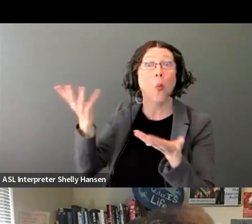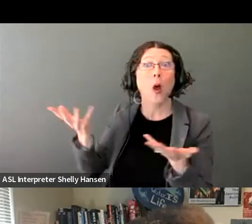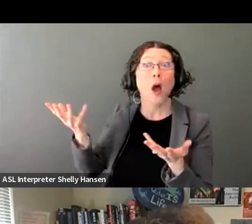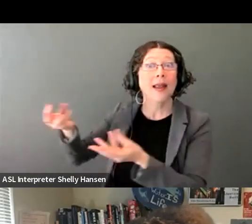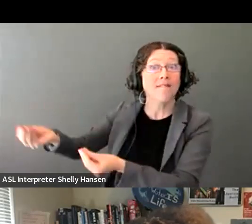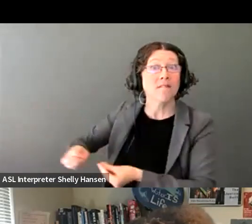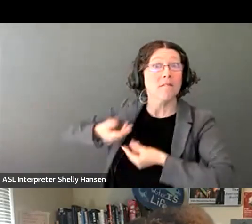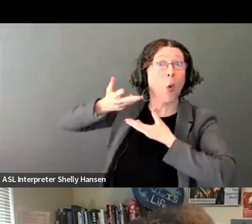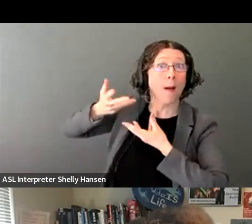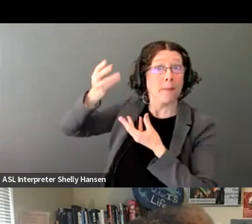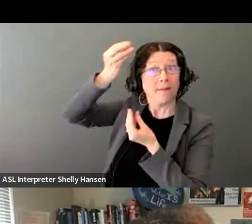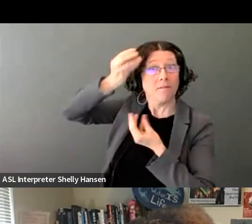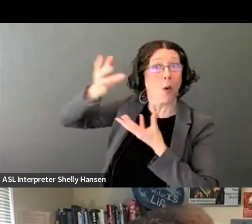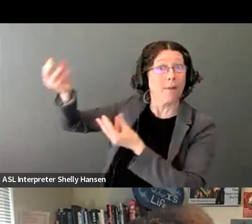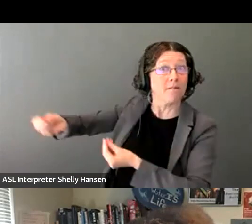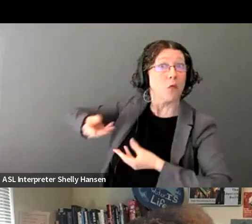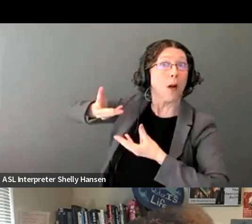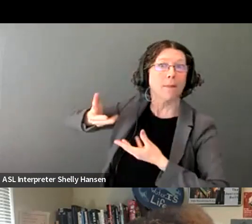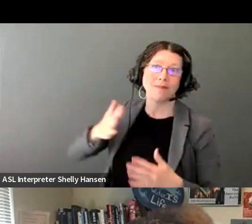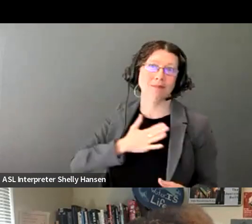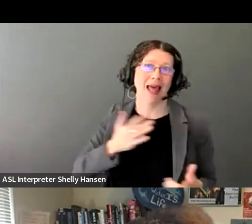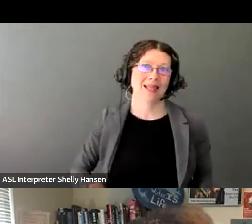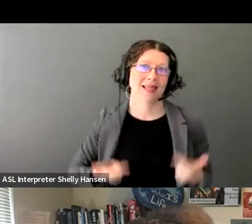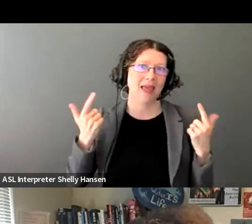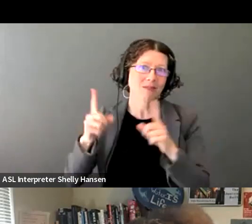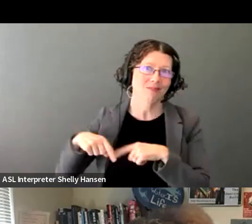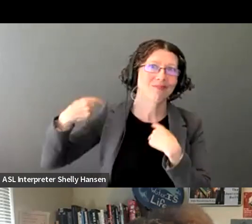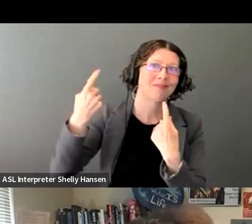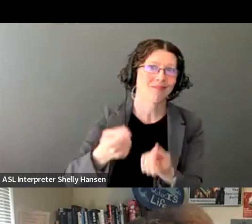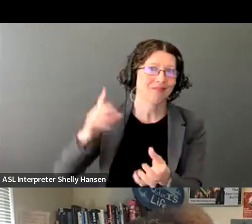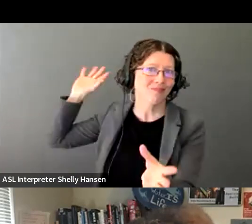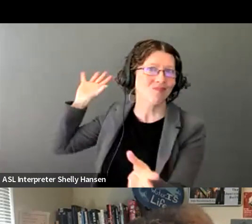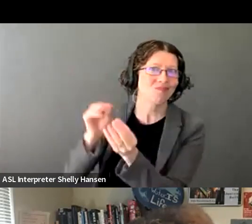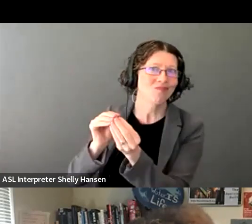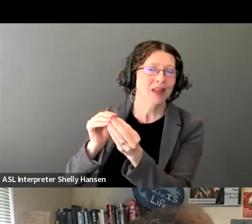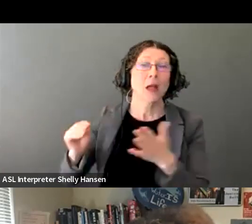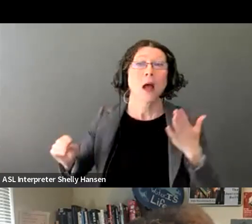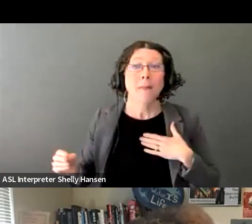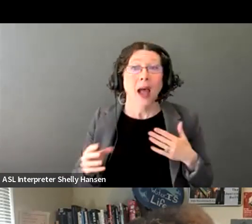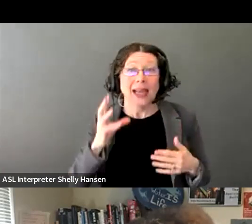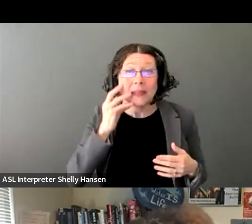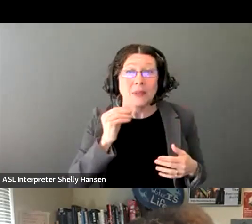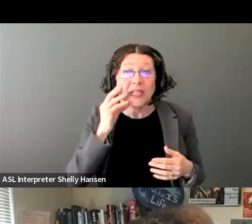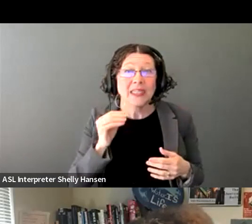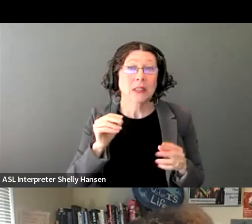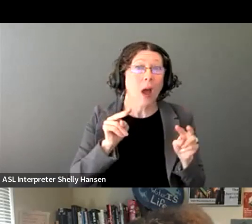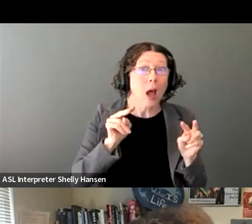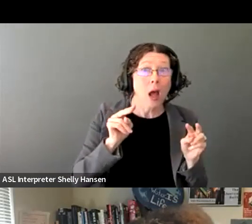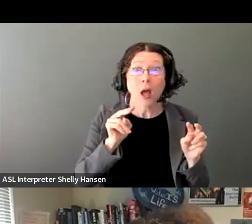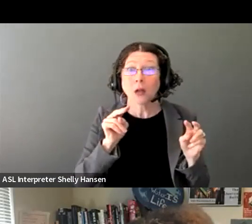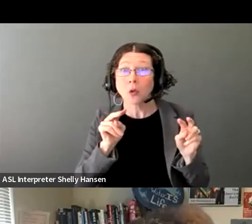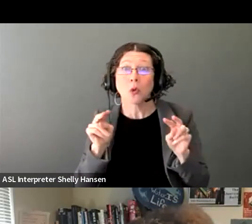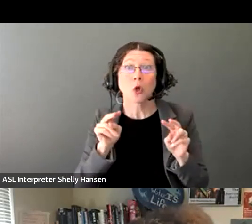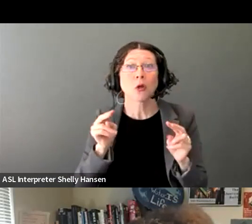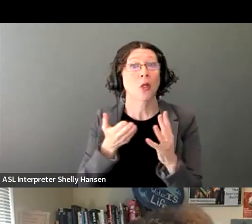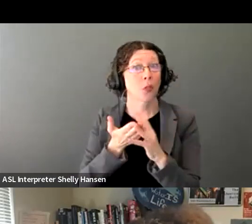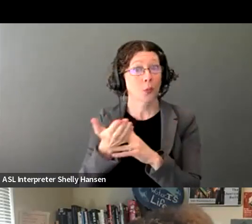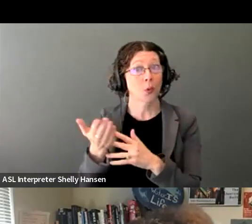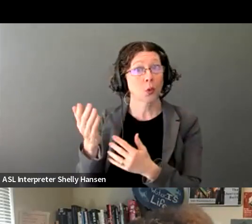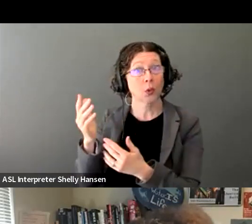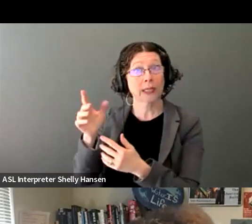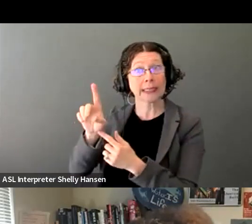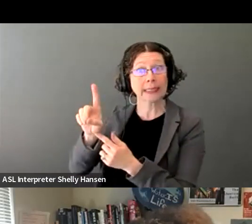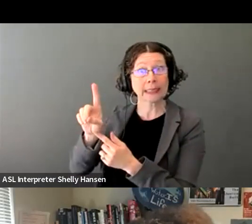I don't particularly look at my experiences through -- a disability lens.